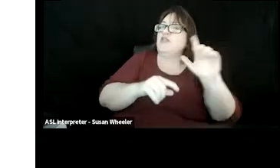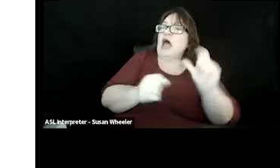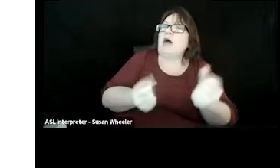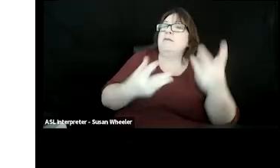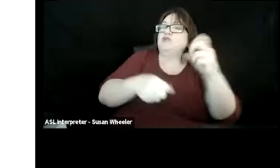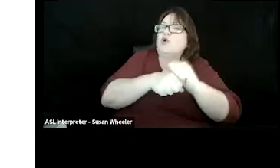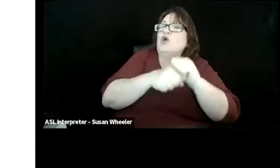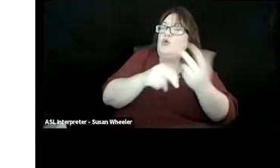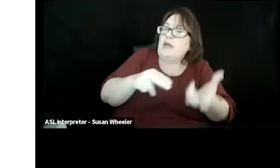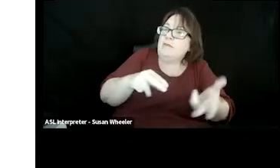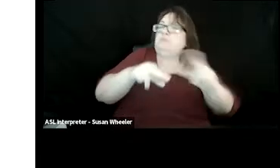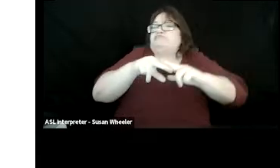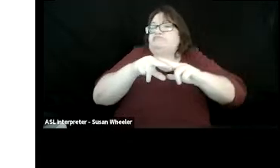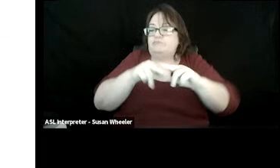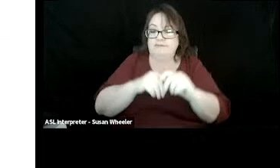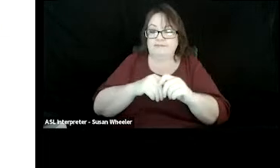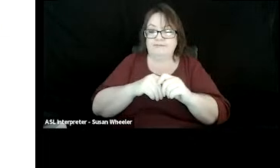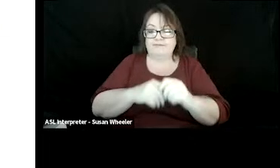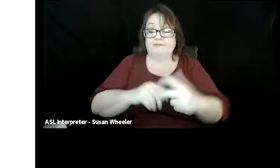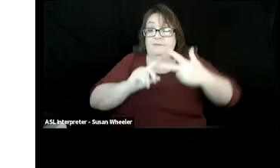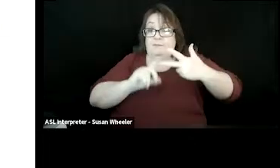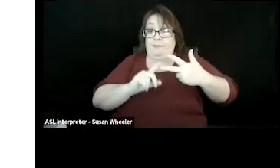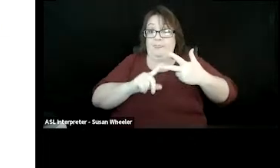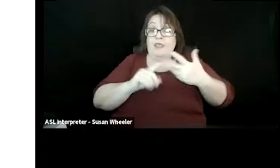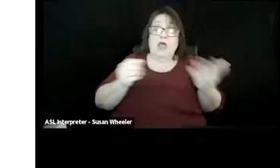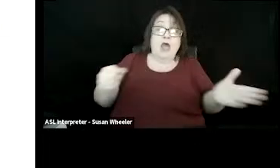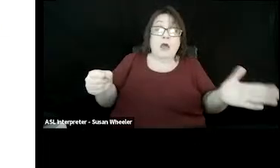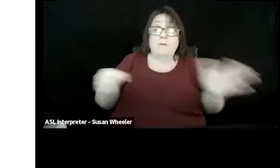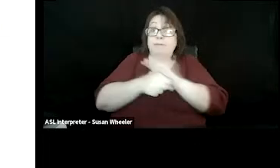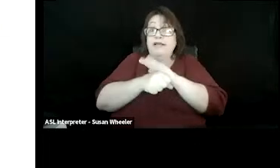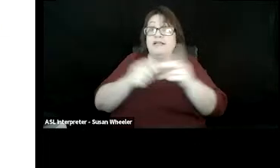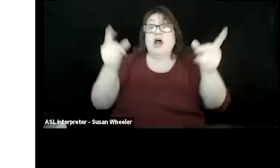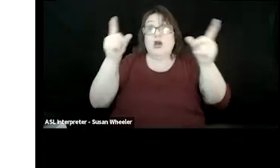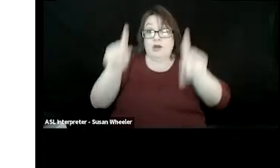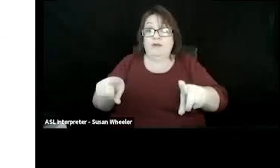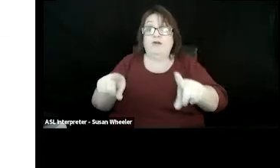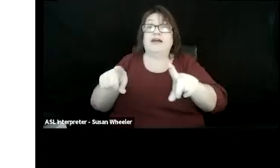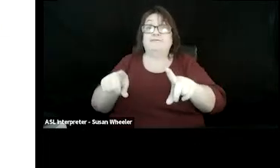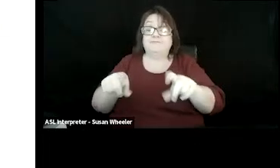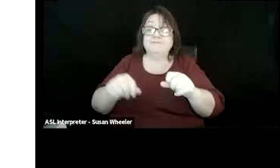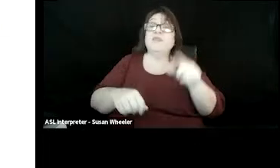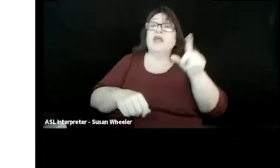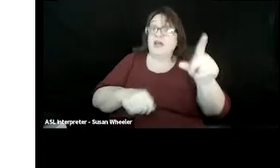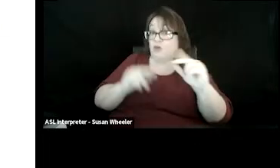Complete agreement provision, this is incredibly important, if you are negotiating for a job